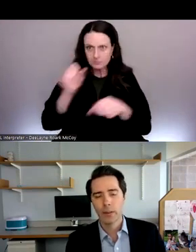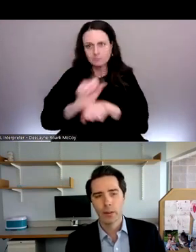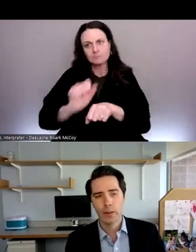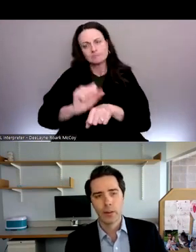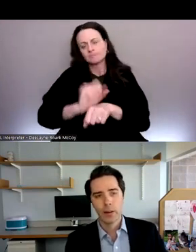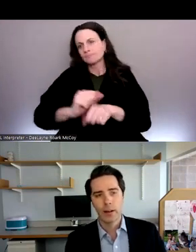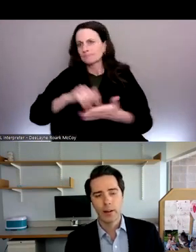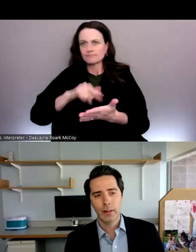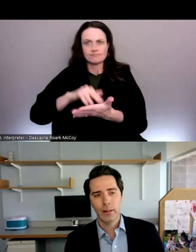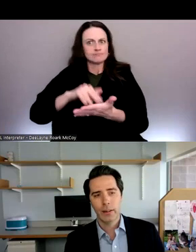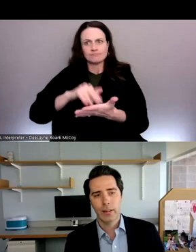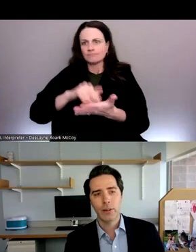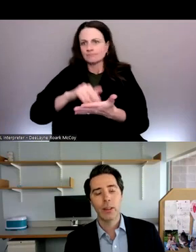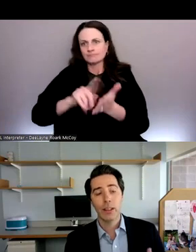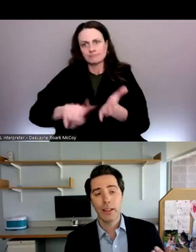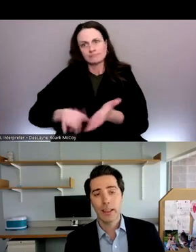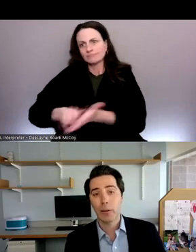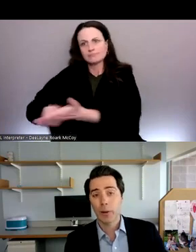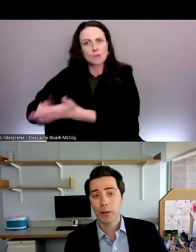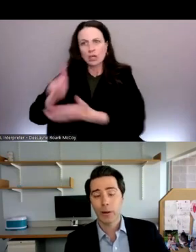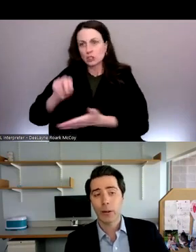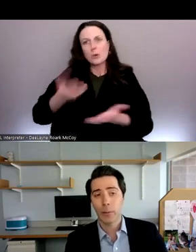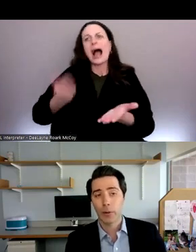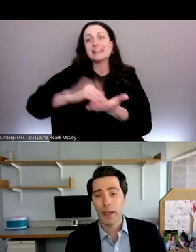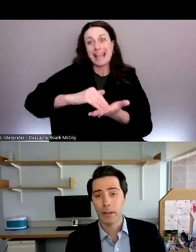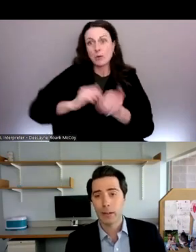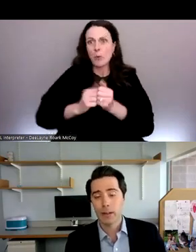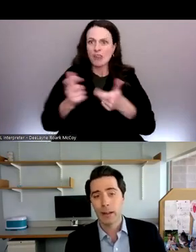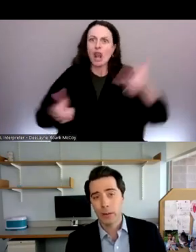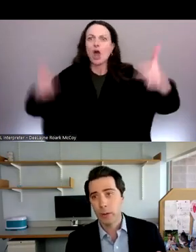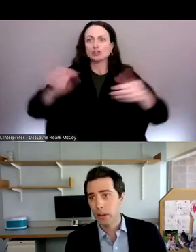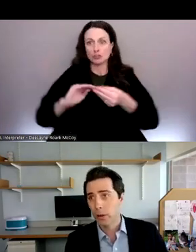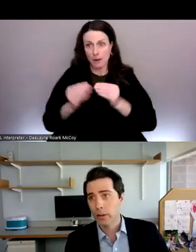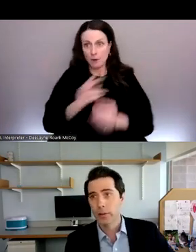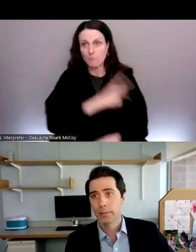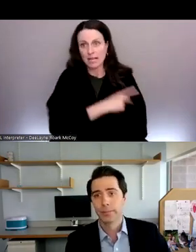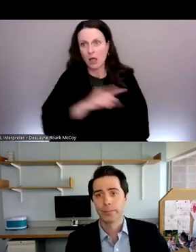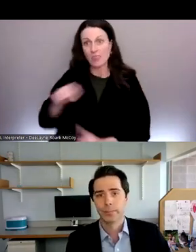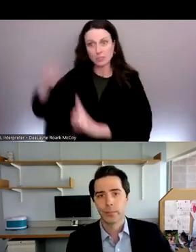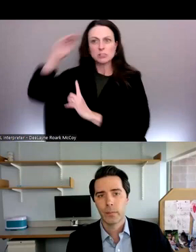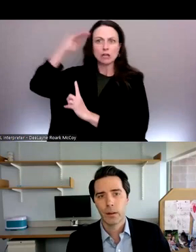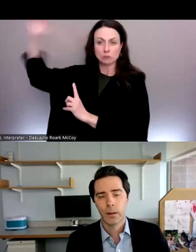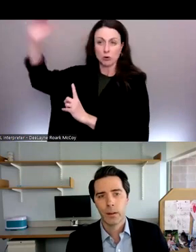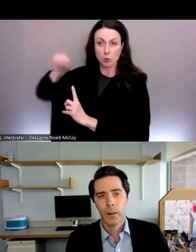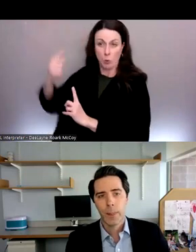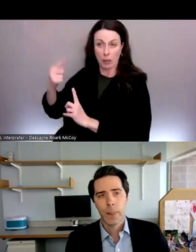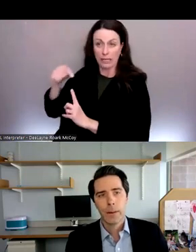um to do this study again with a greater number of patients and this was adults